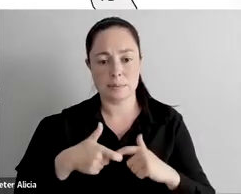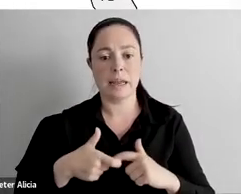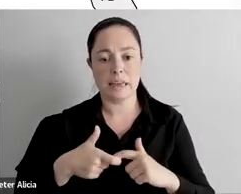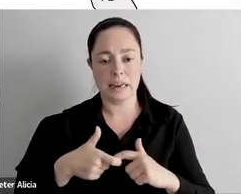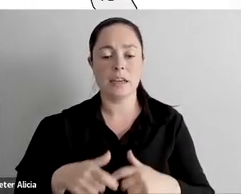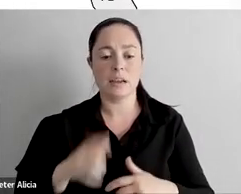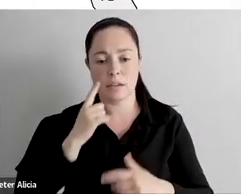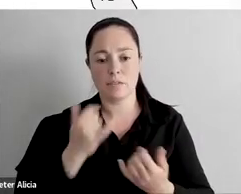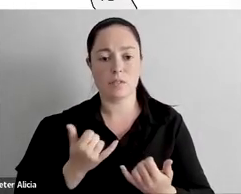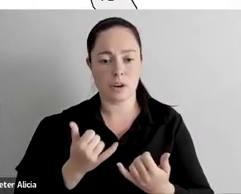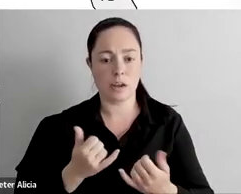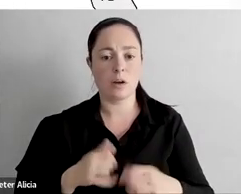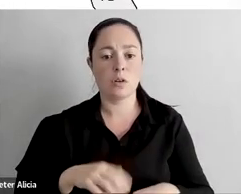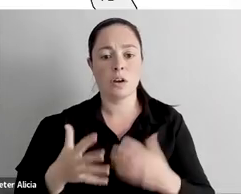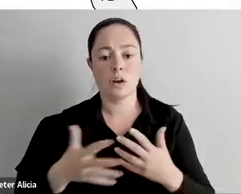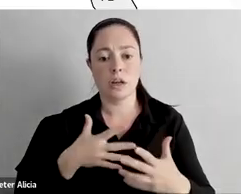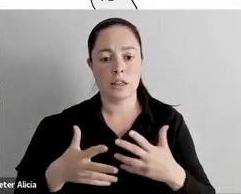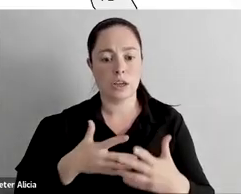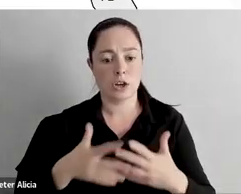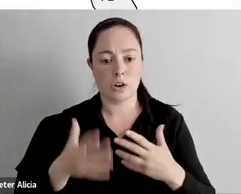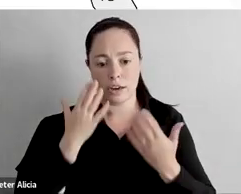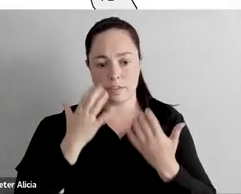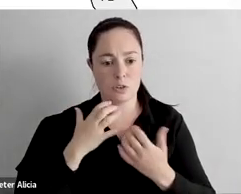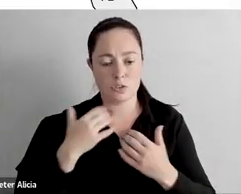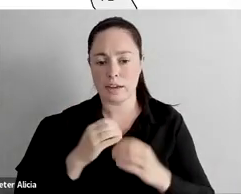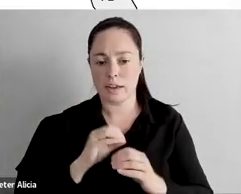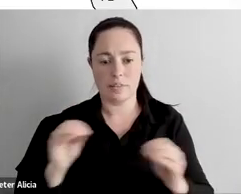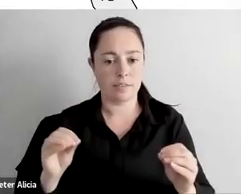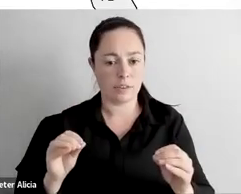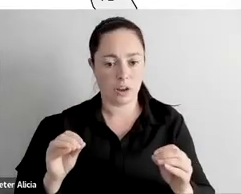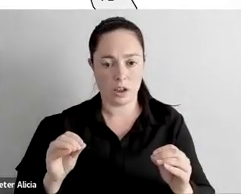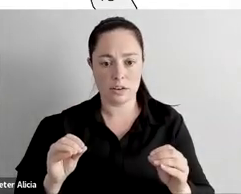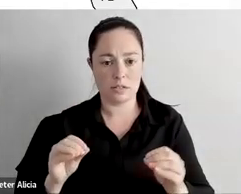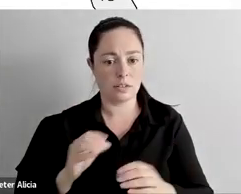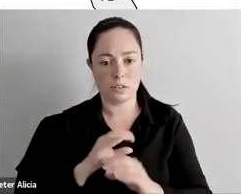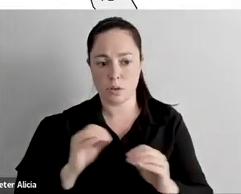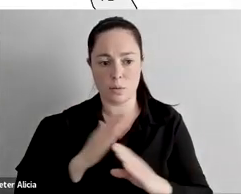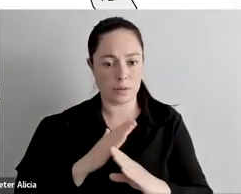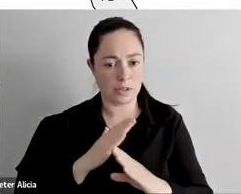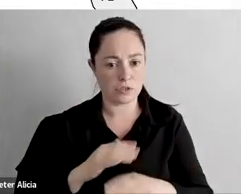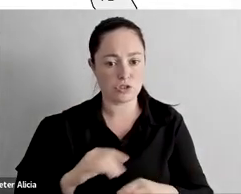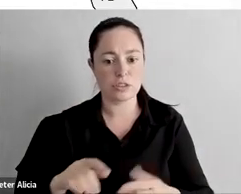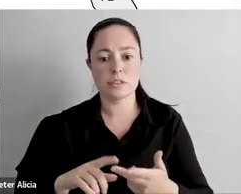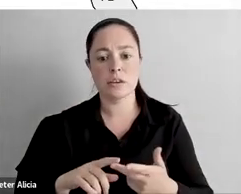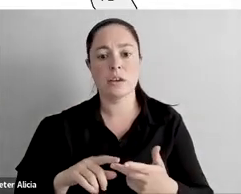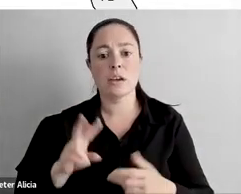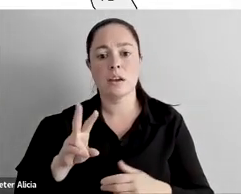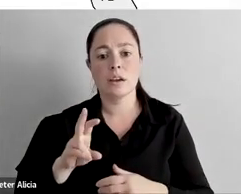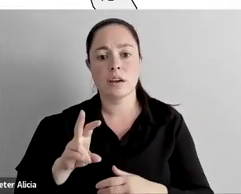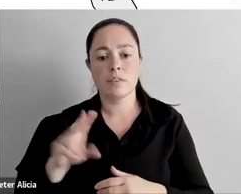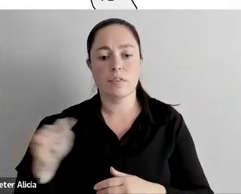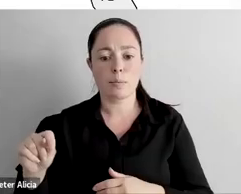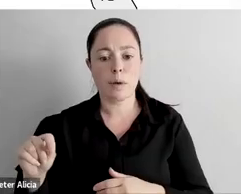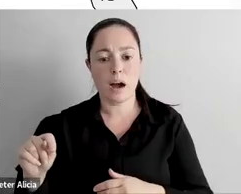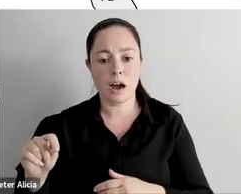Gray states, unfortunately, do not have legislation as of yet. And then Vermont is our outlier who has one